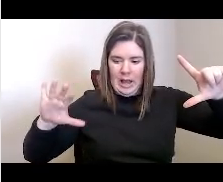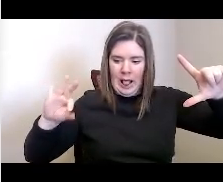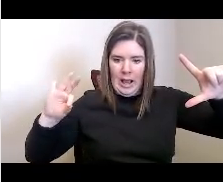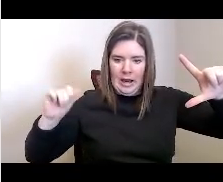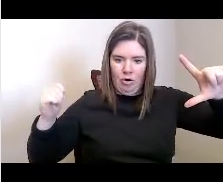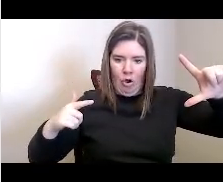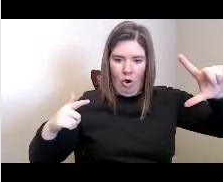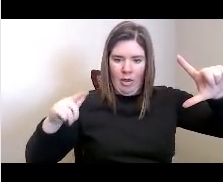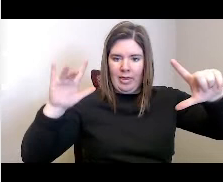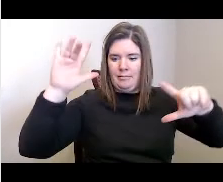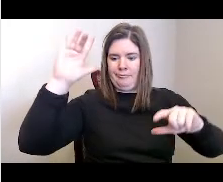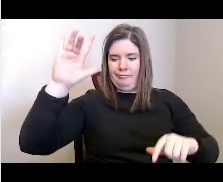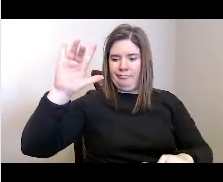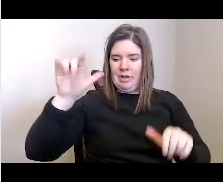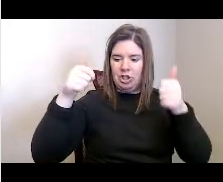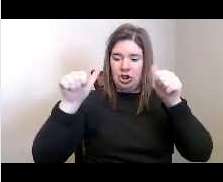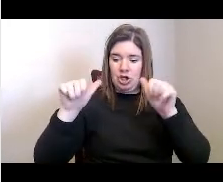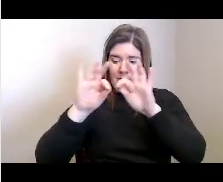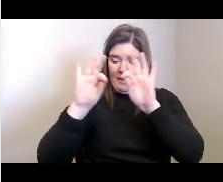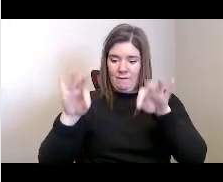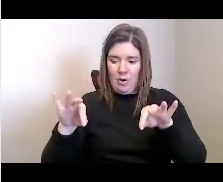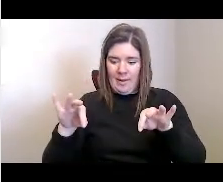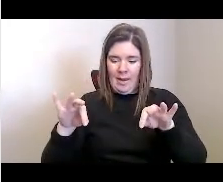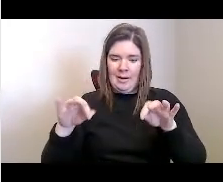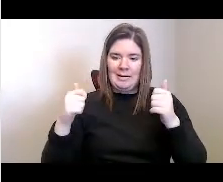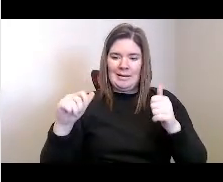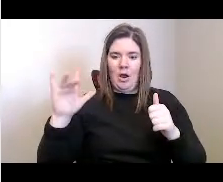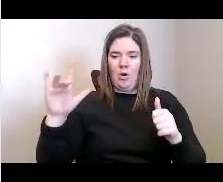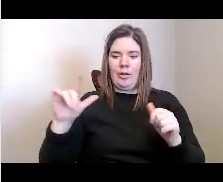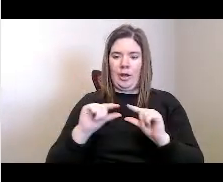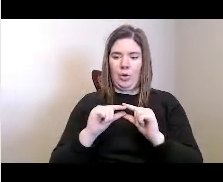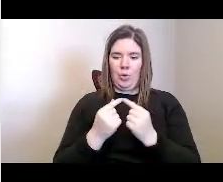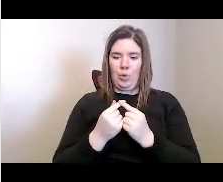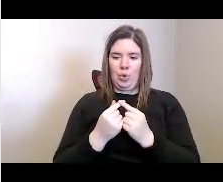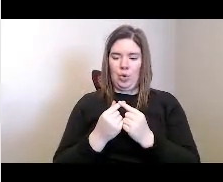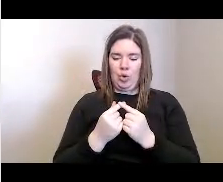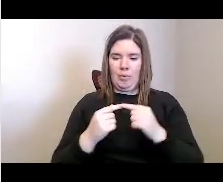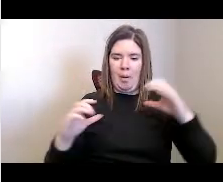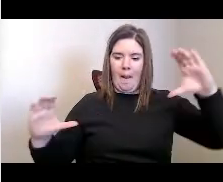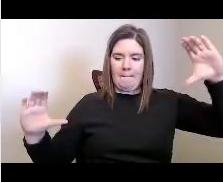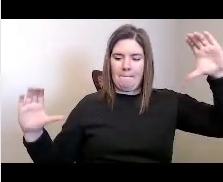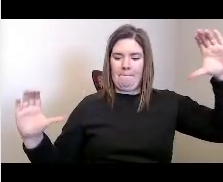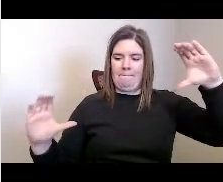and I'm going to actually group them together. I go up to the shape format tab, once I've